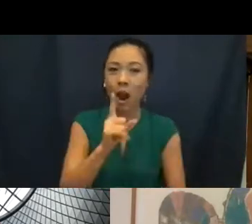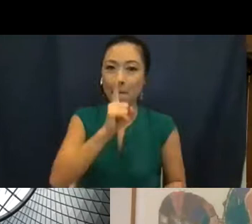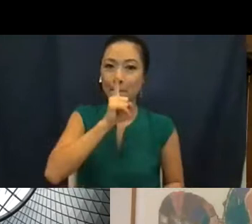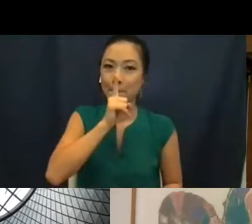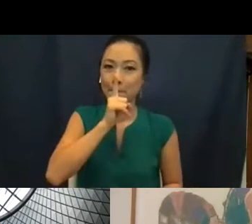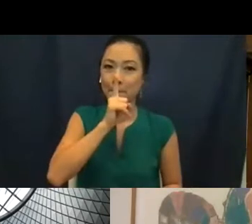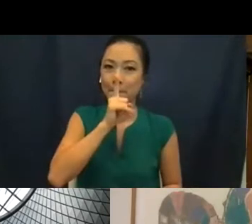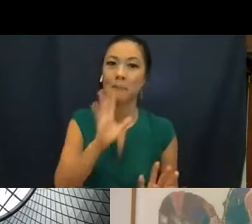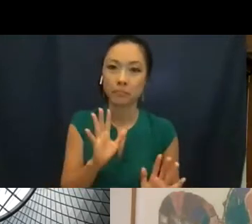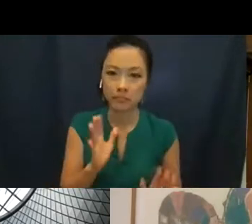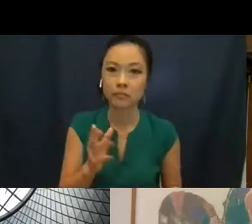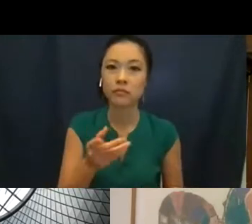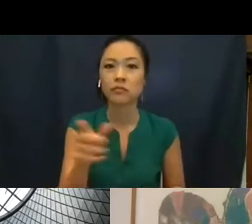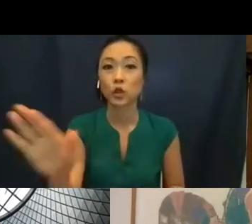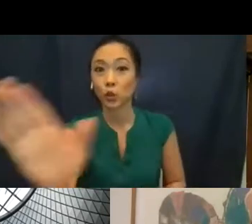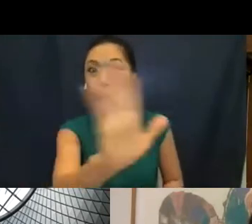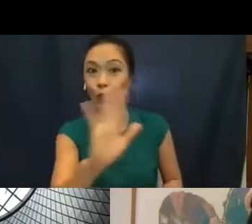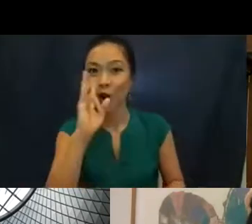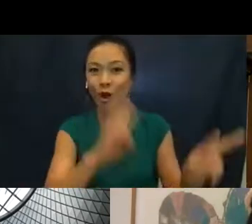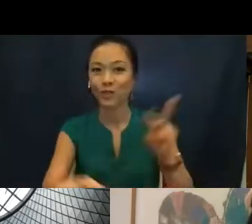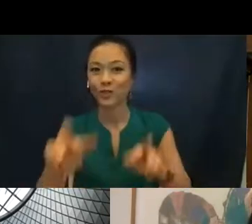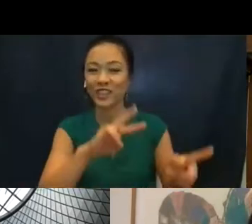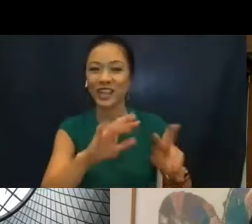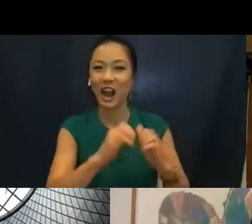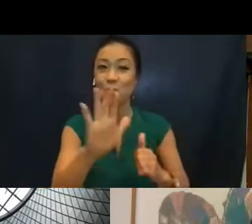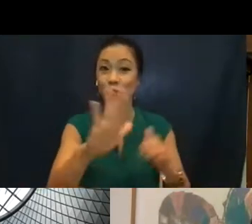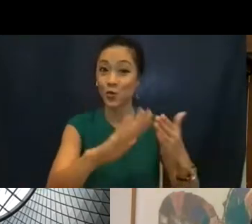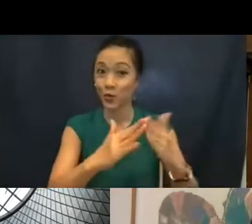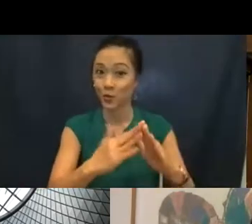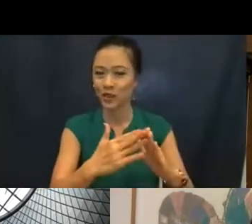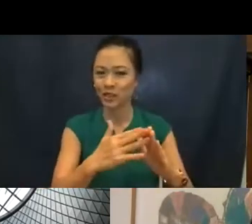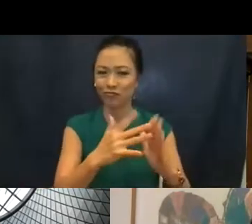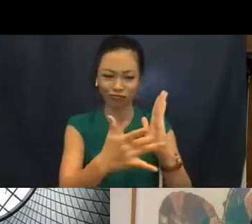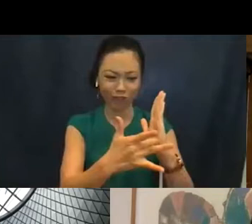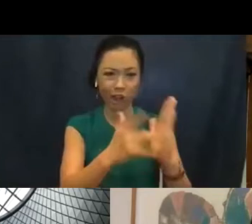in, how the use of the only has changed over time. Andre, please take it away.